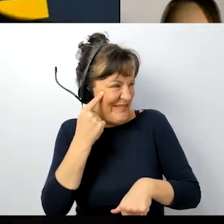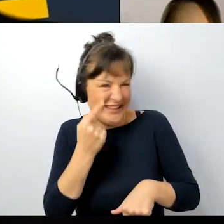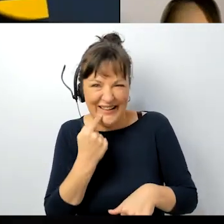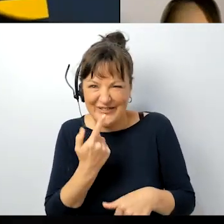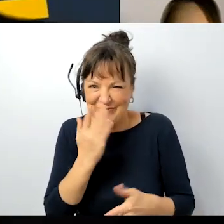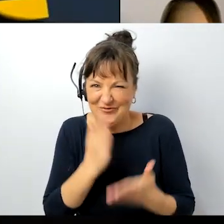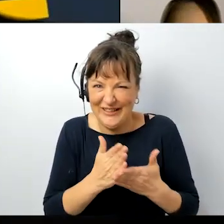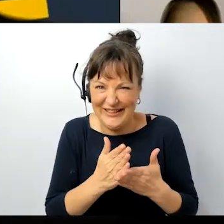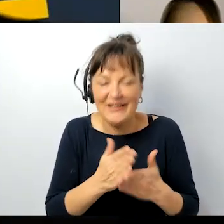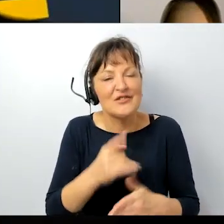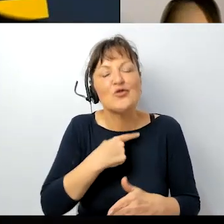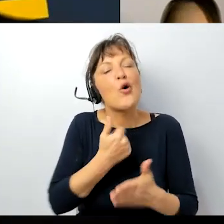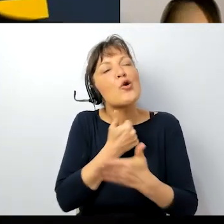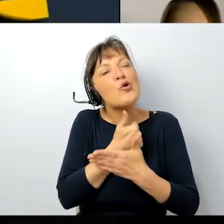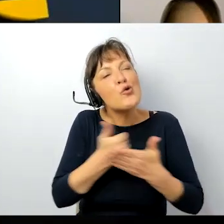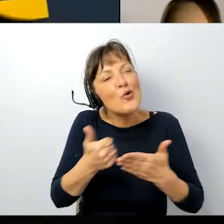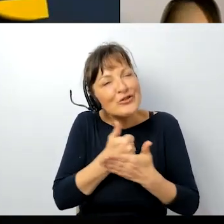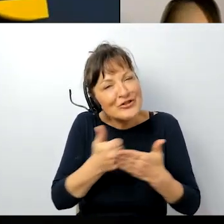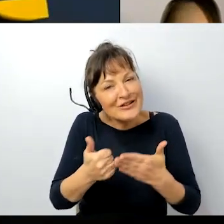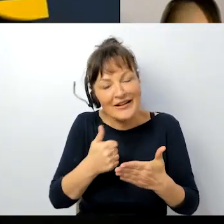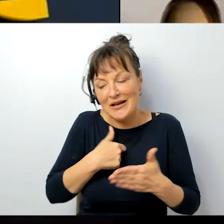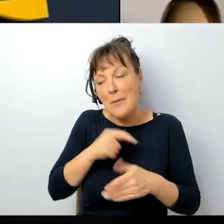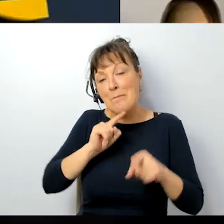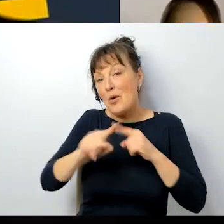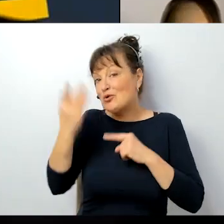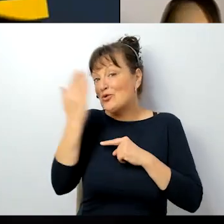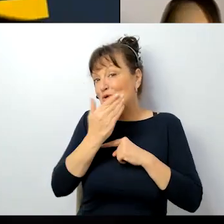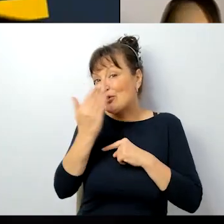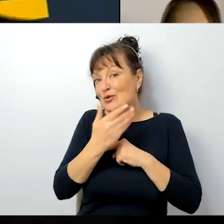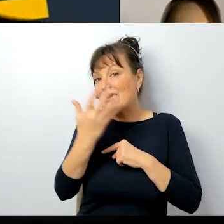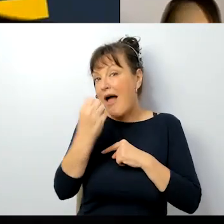it's with me, who they know, whereas what I would do is, I would get the other, most schools have